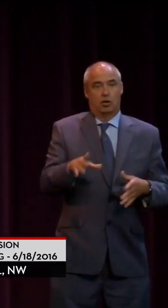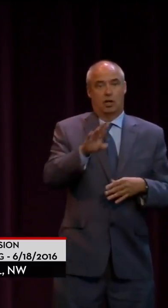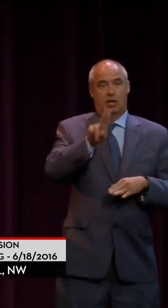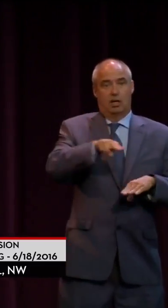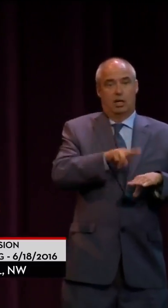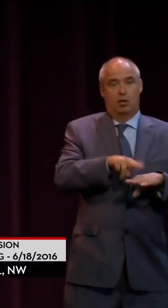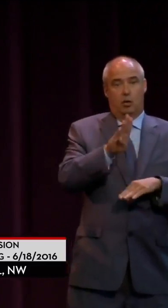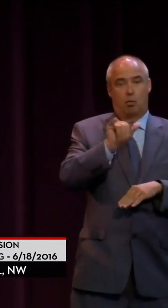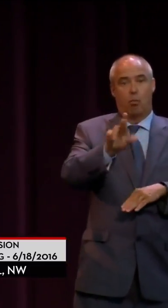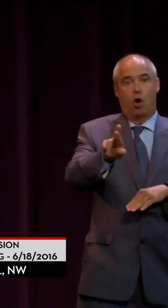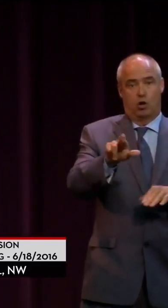AM SPEAKING IN MY PERSONAL CAPACITY.